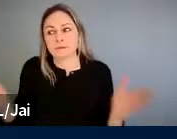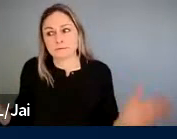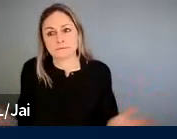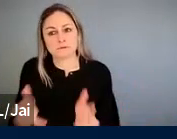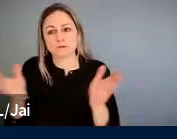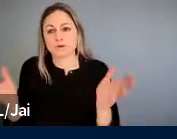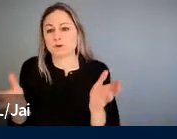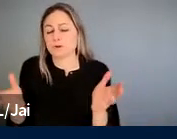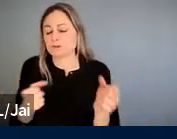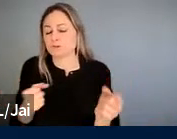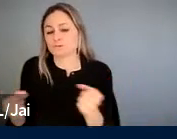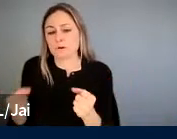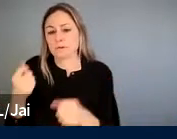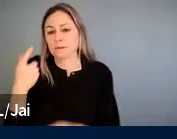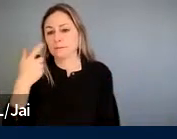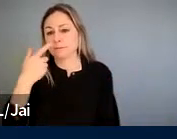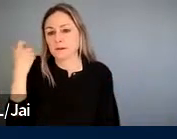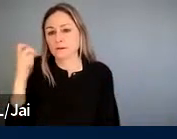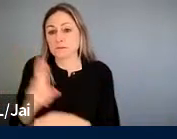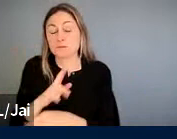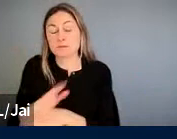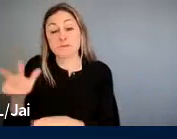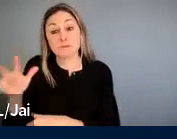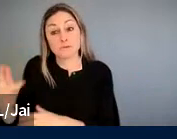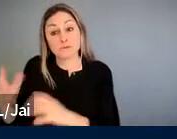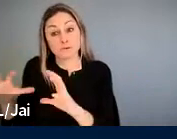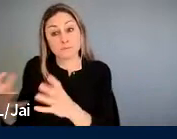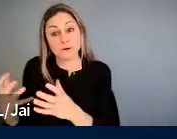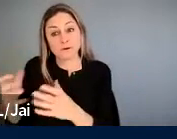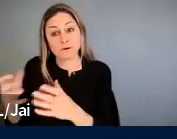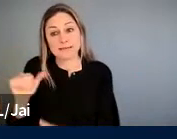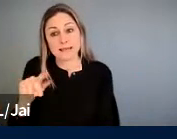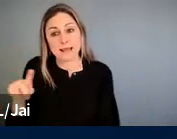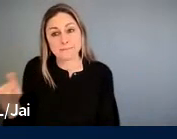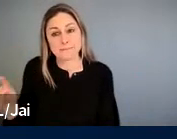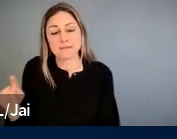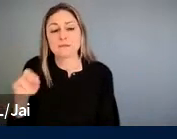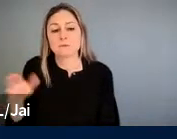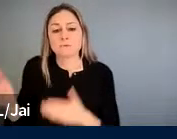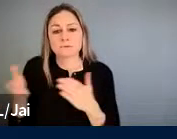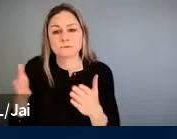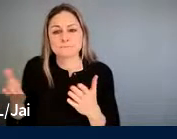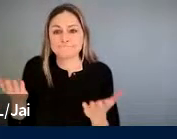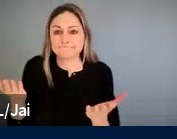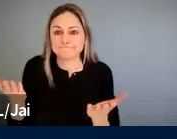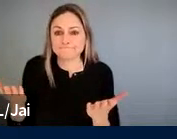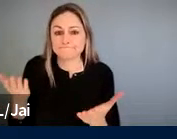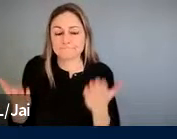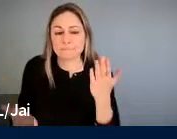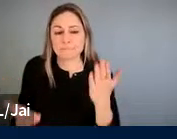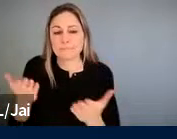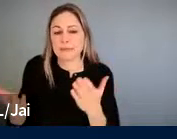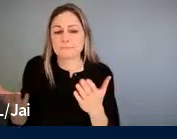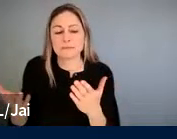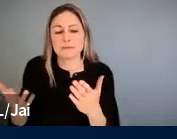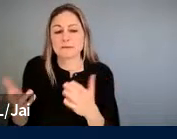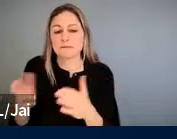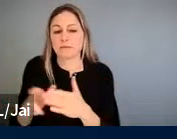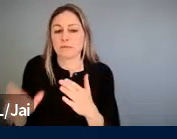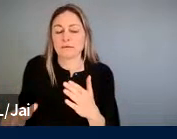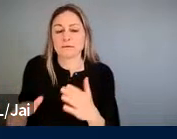because the use of a third party app or service may results in unintended exposure of your health